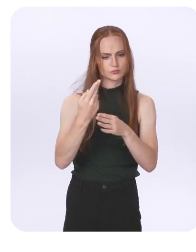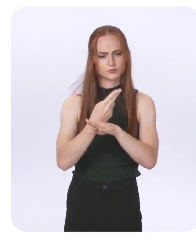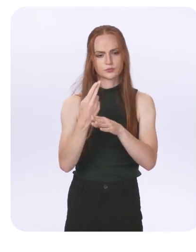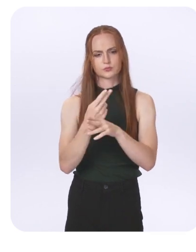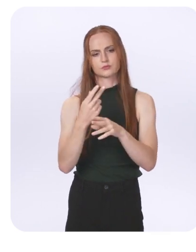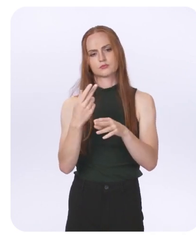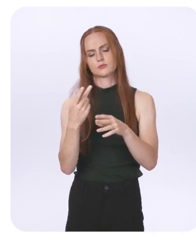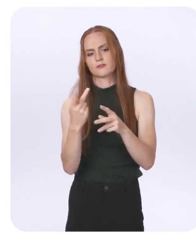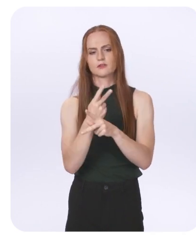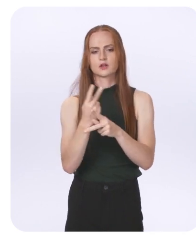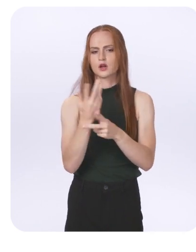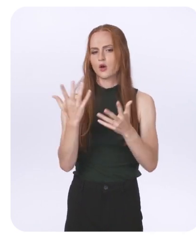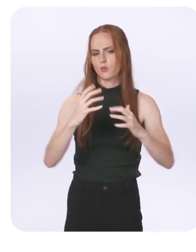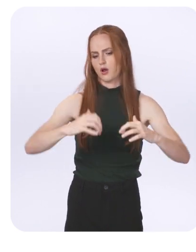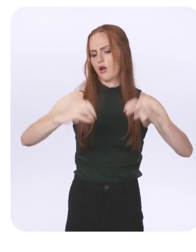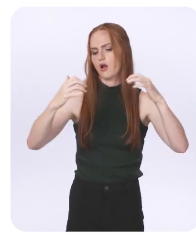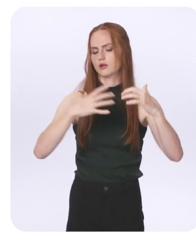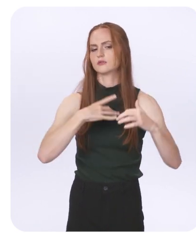to identify the variants that convert better.